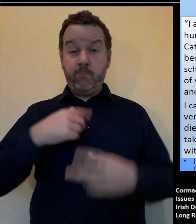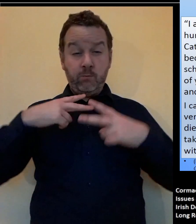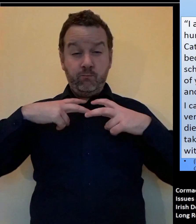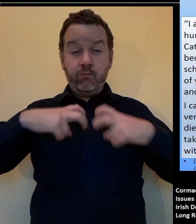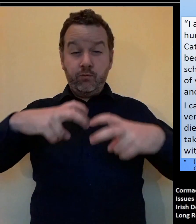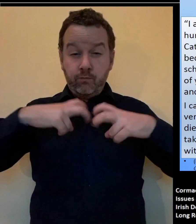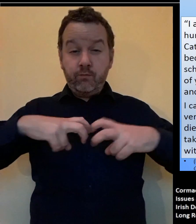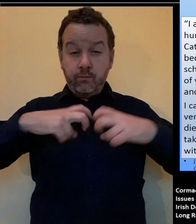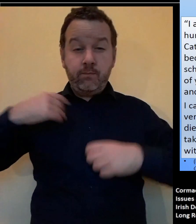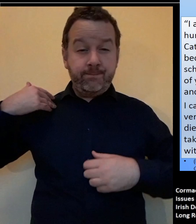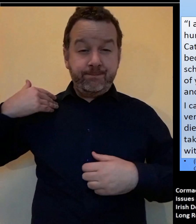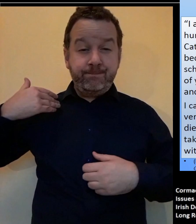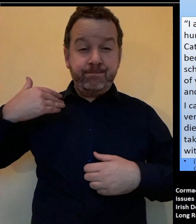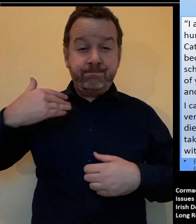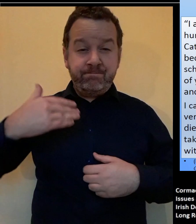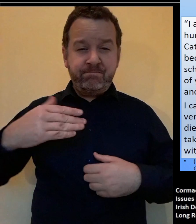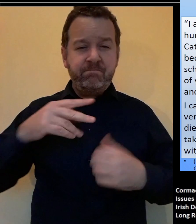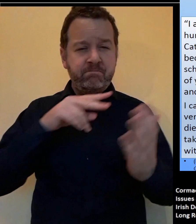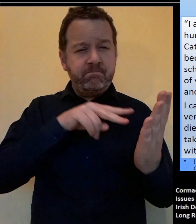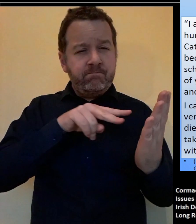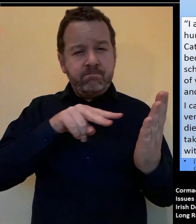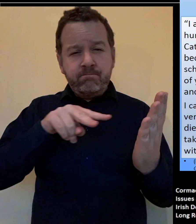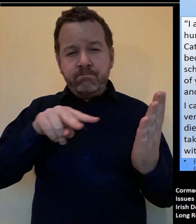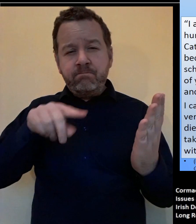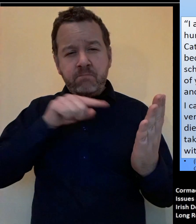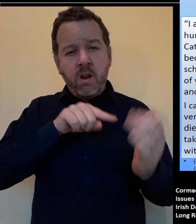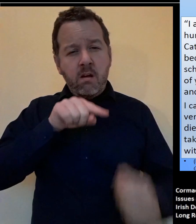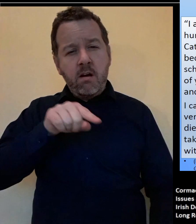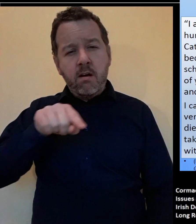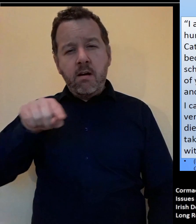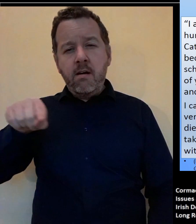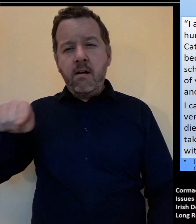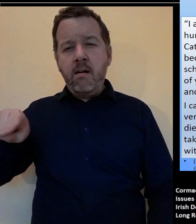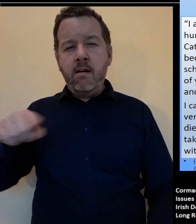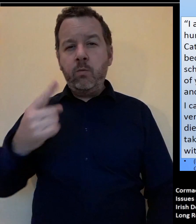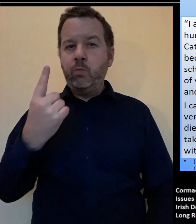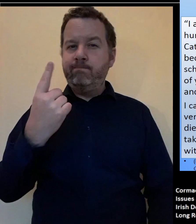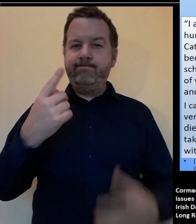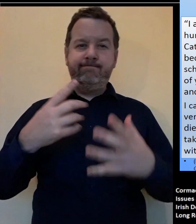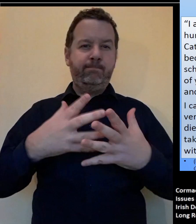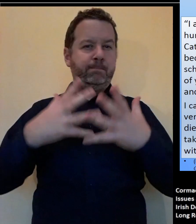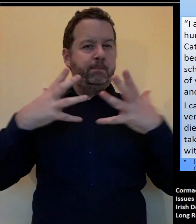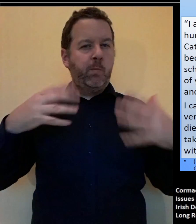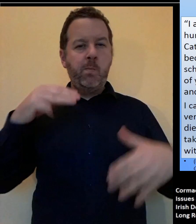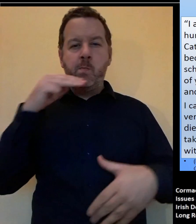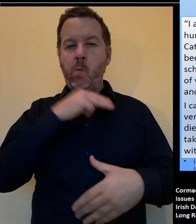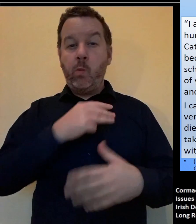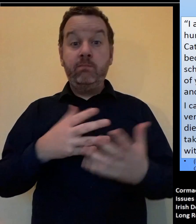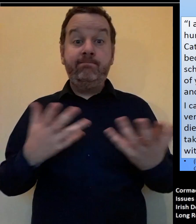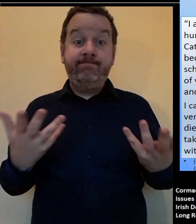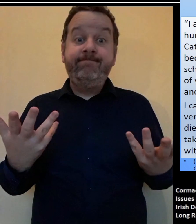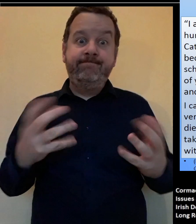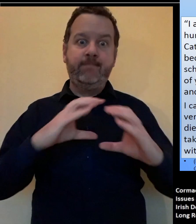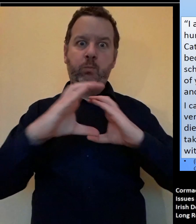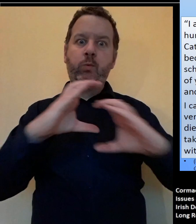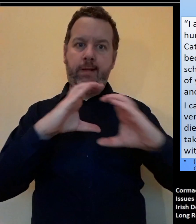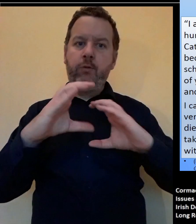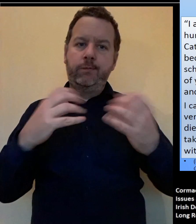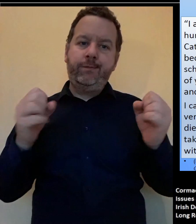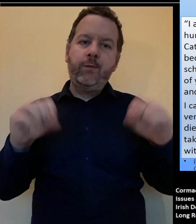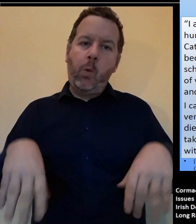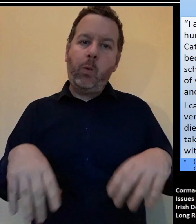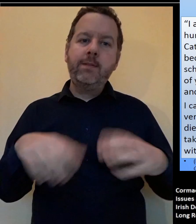A major theme coming out of my research into this topic is, perhaps obviously communication.